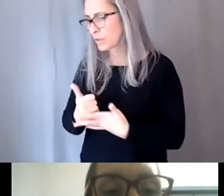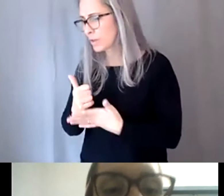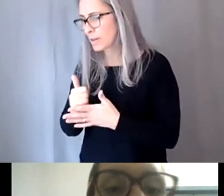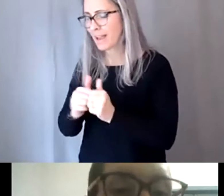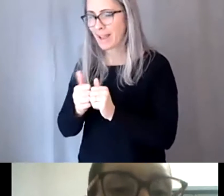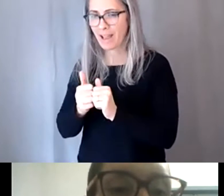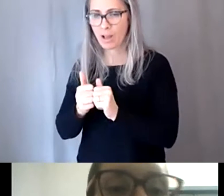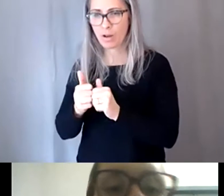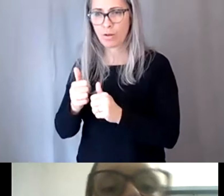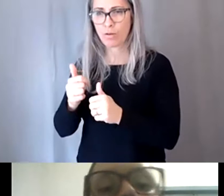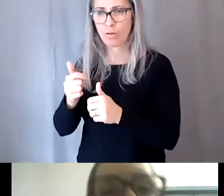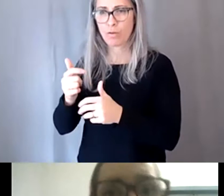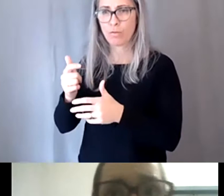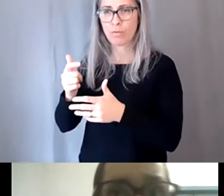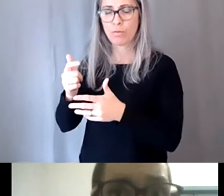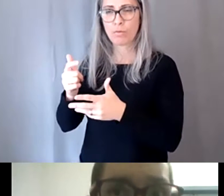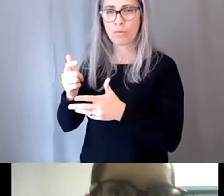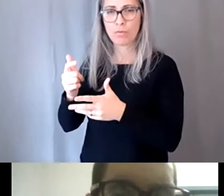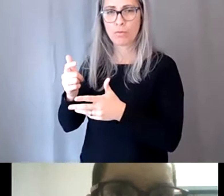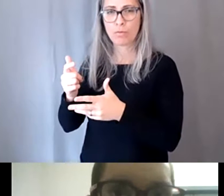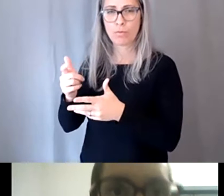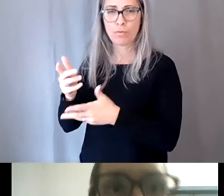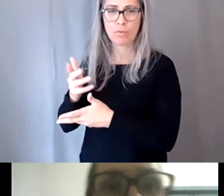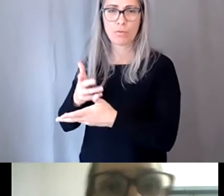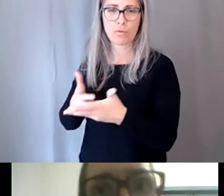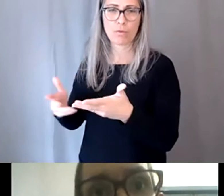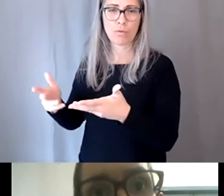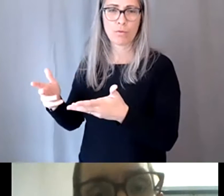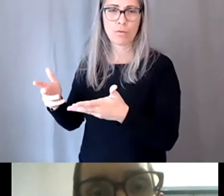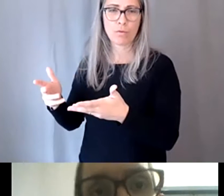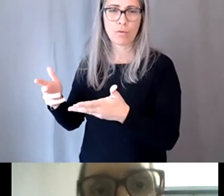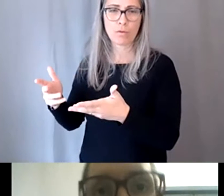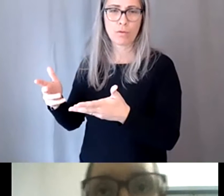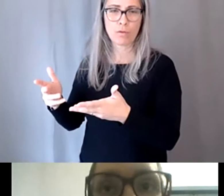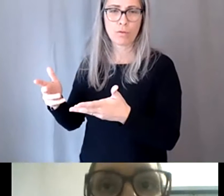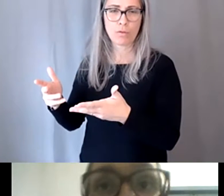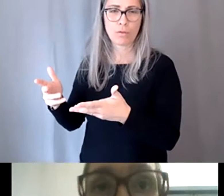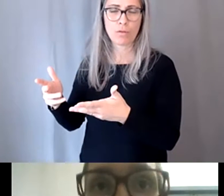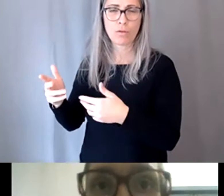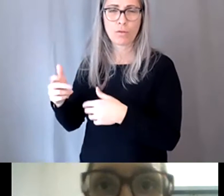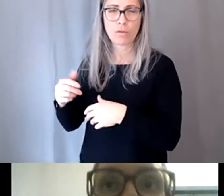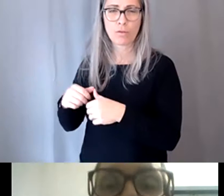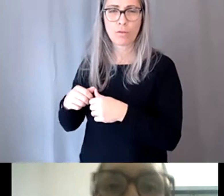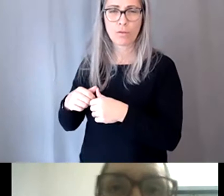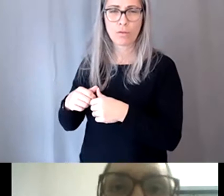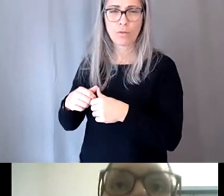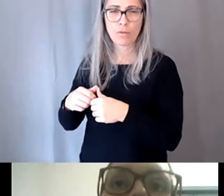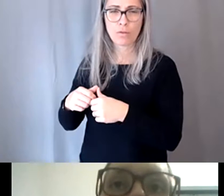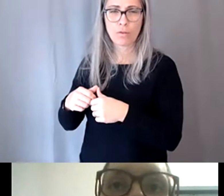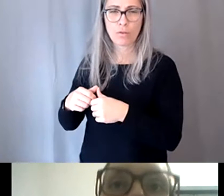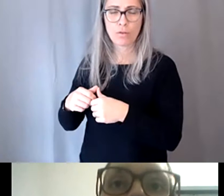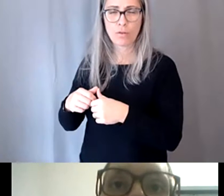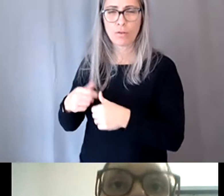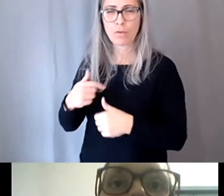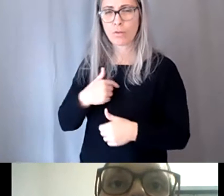it's the very times that I saw the the prediction of functionality